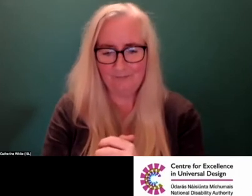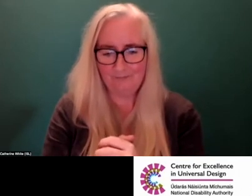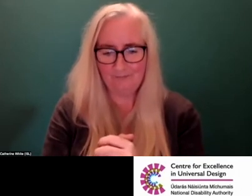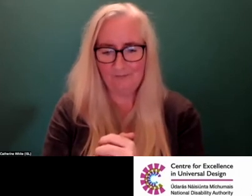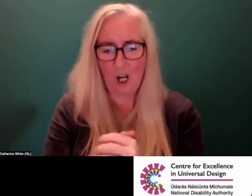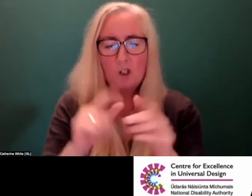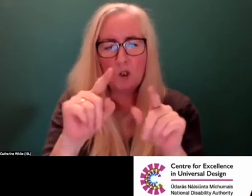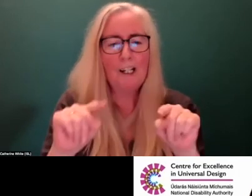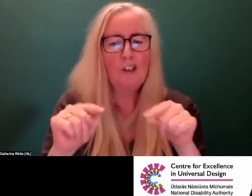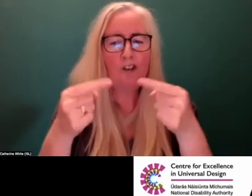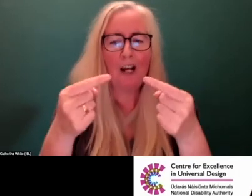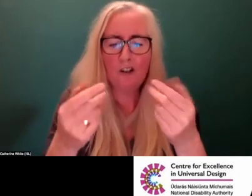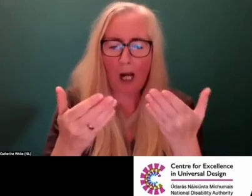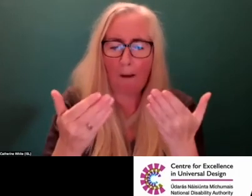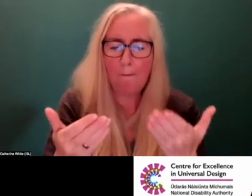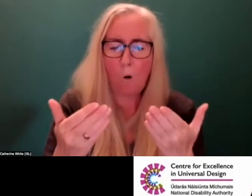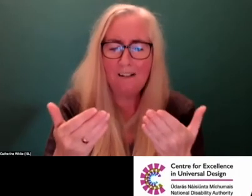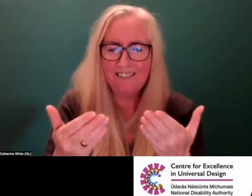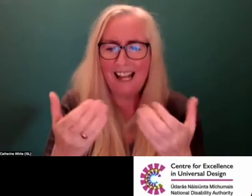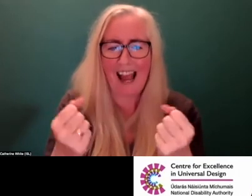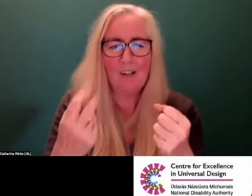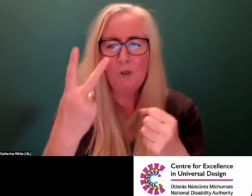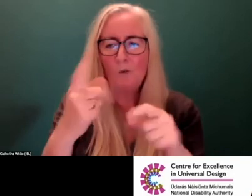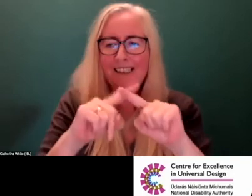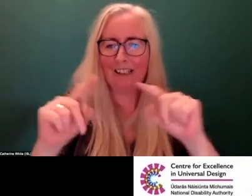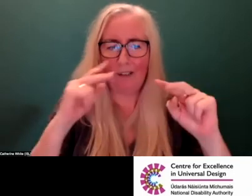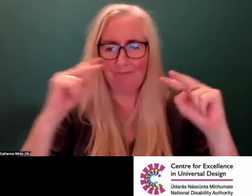I think our challenge at the moment is that we're coming at this from two